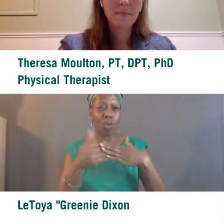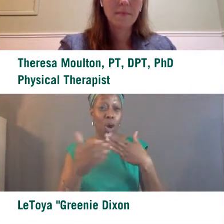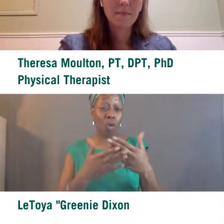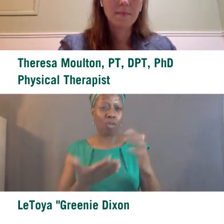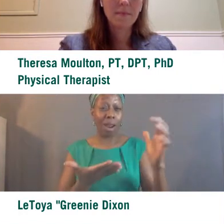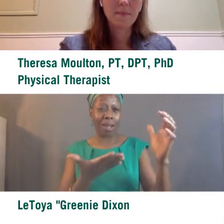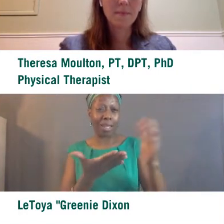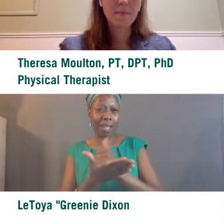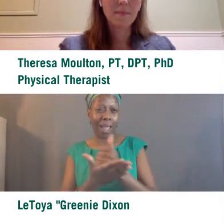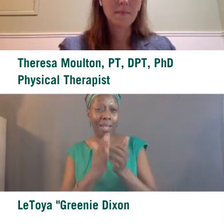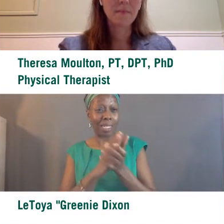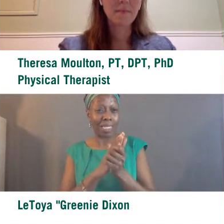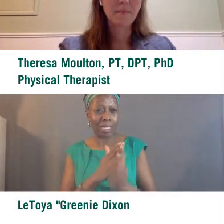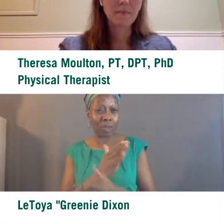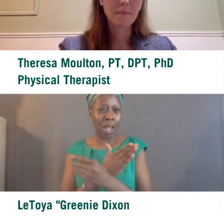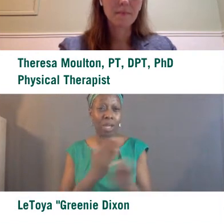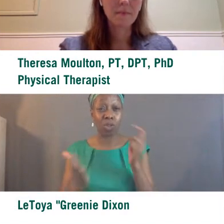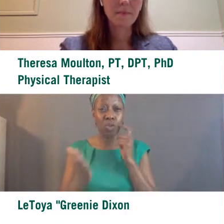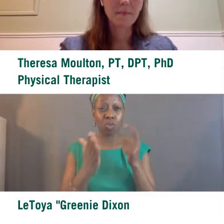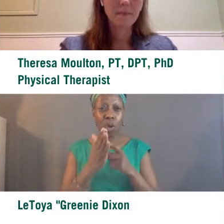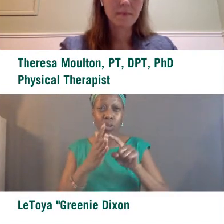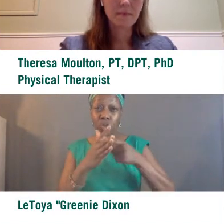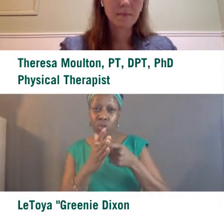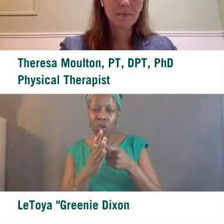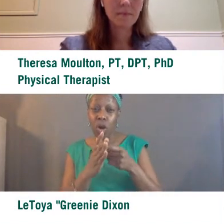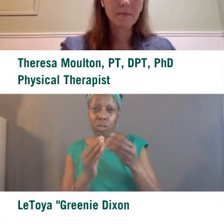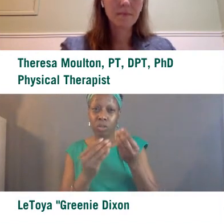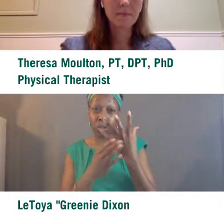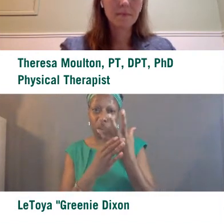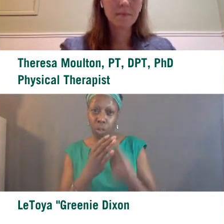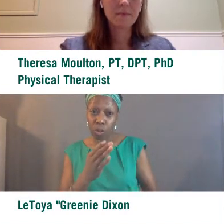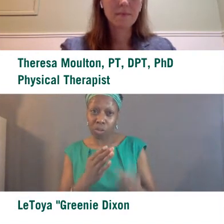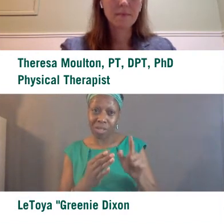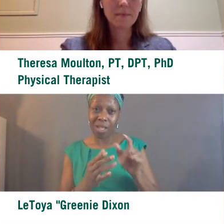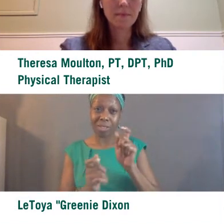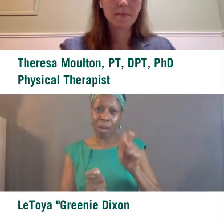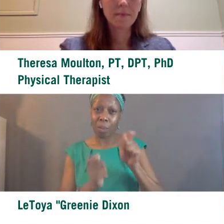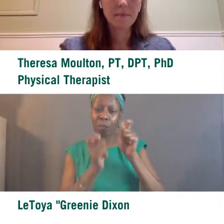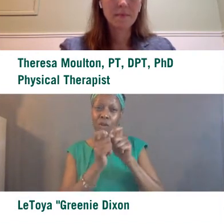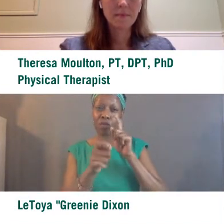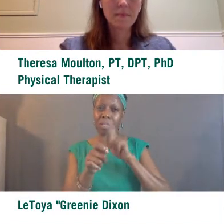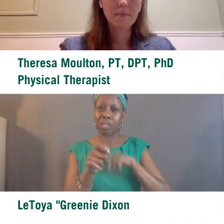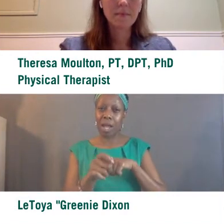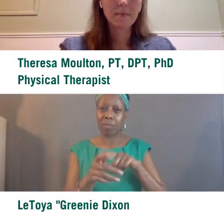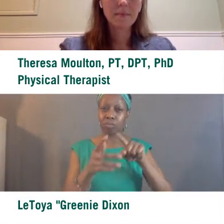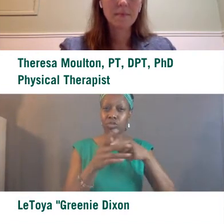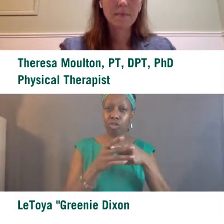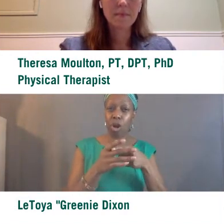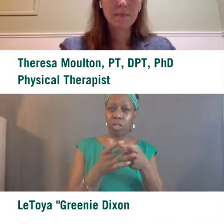That that's a perfect time to reconsider your program, and think, do you need to intensify?